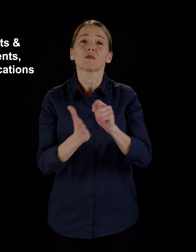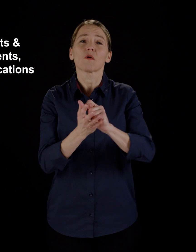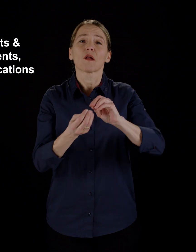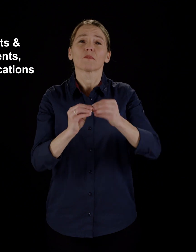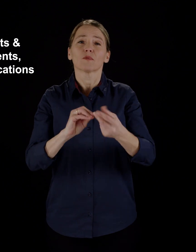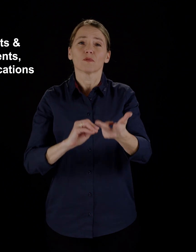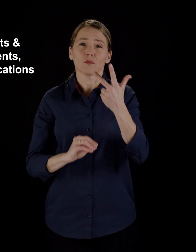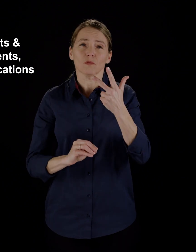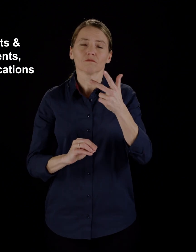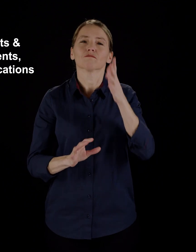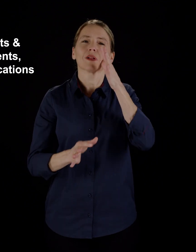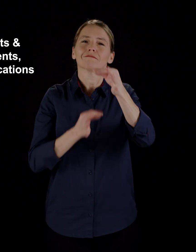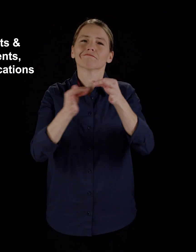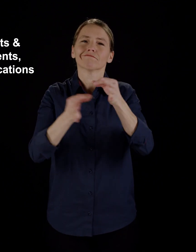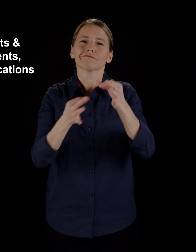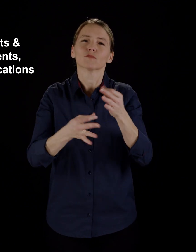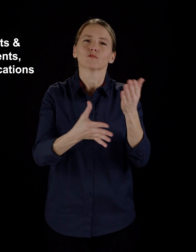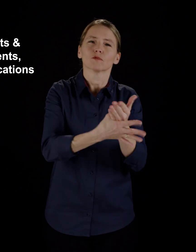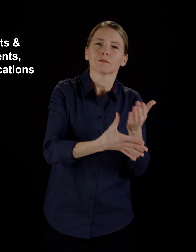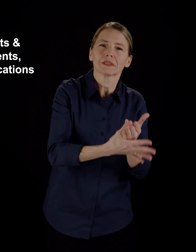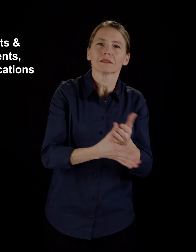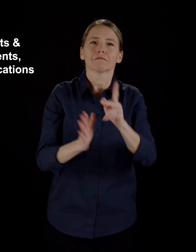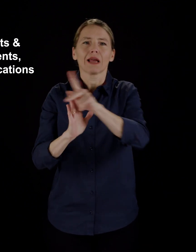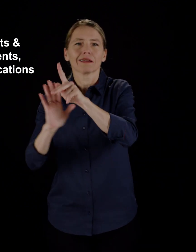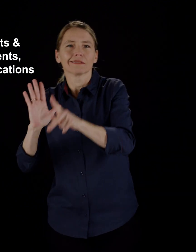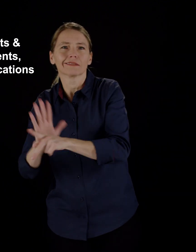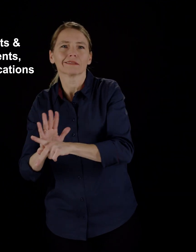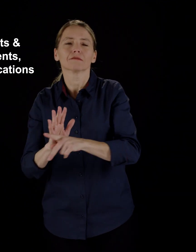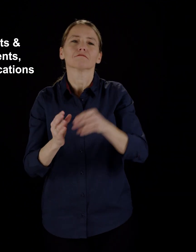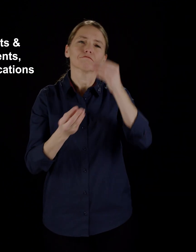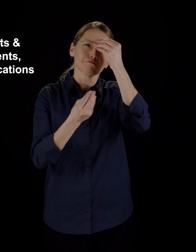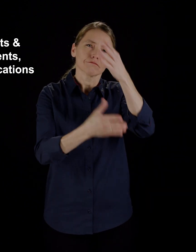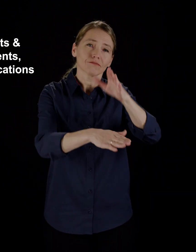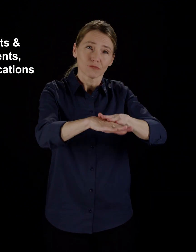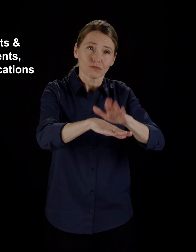Video 3 will cover Documents, Policies, and Notifications.